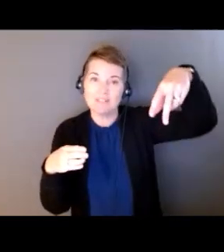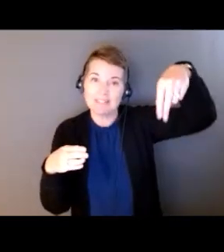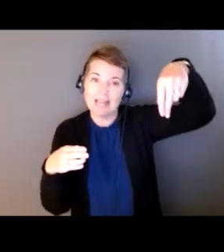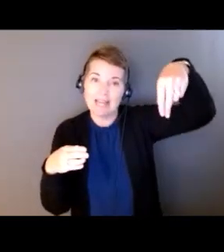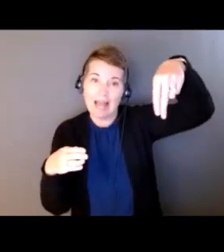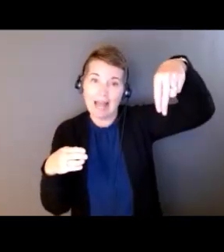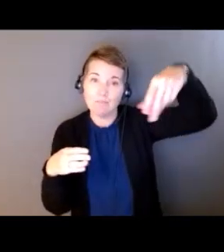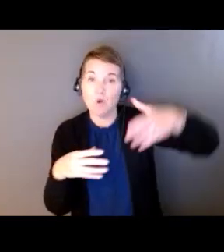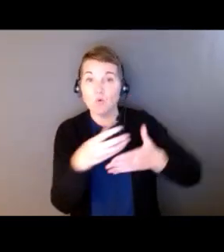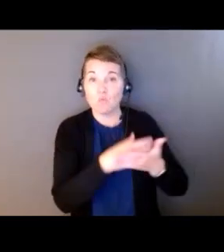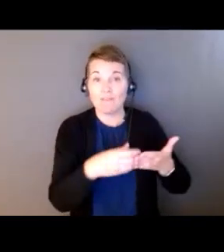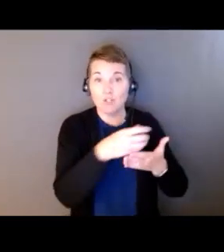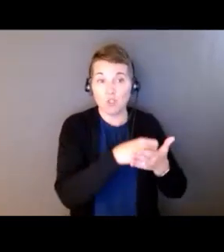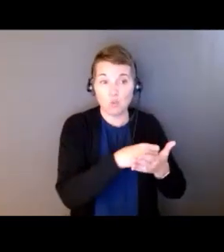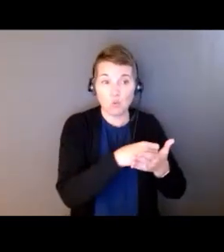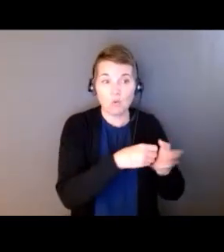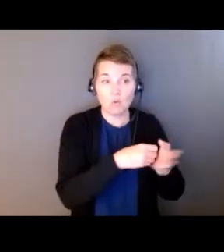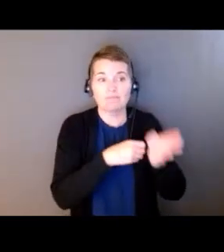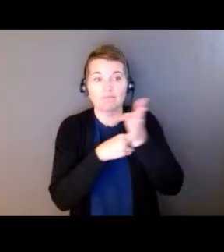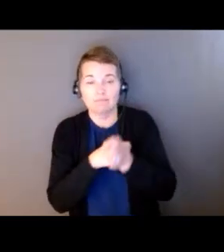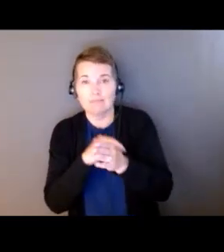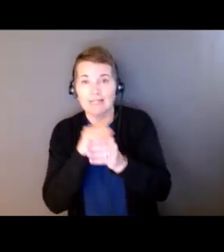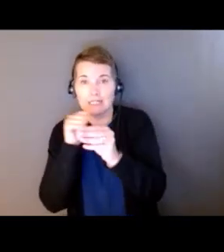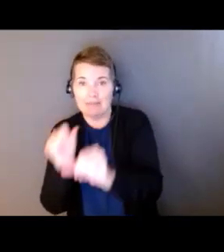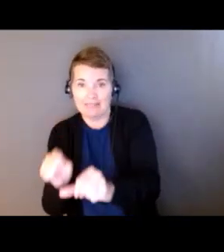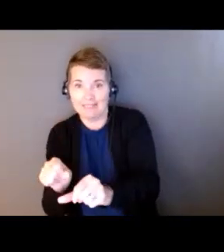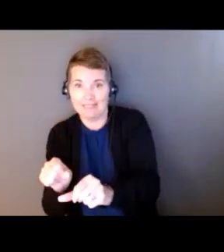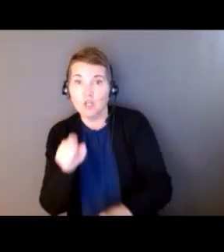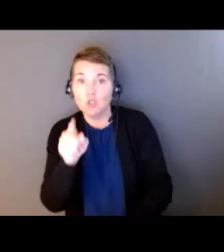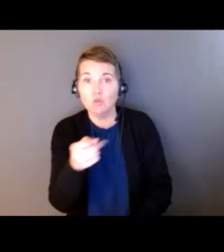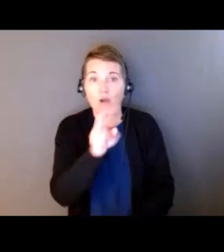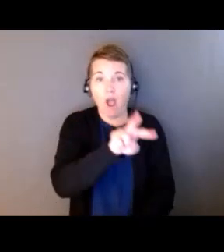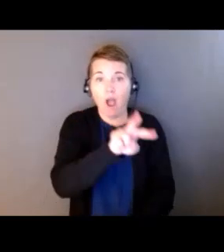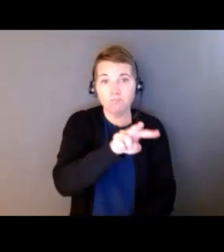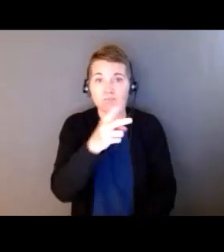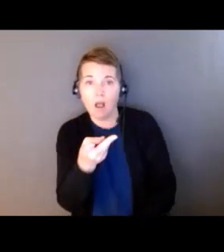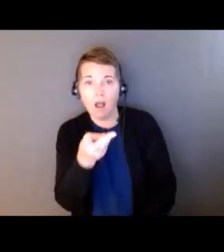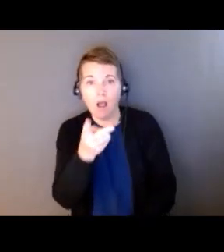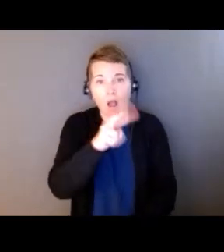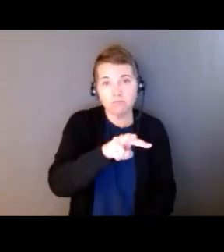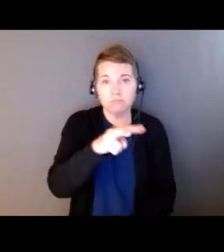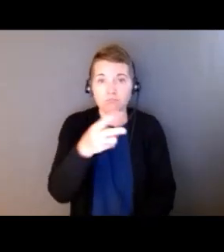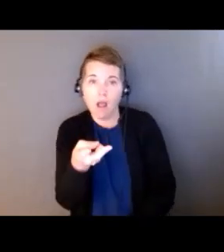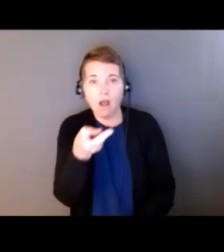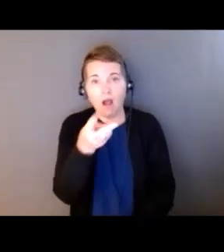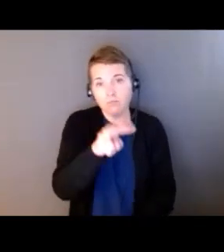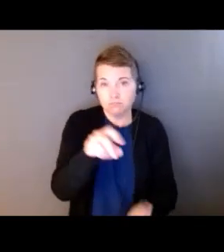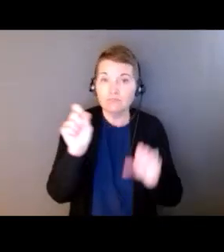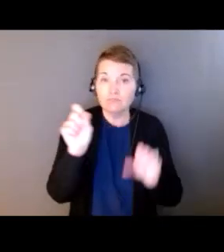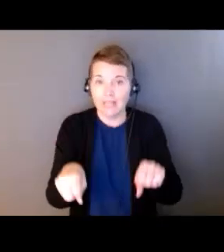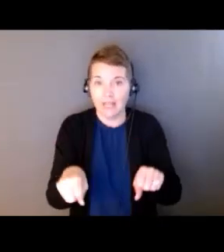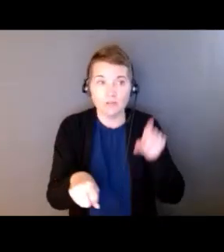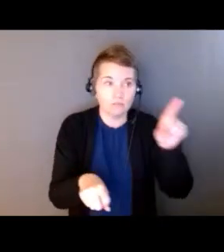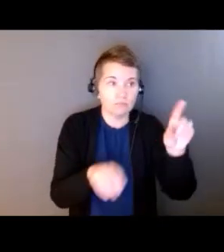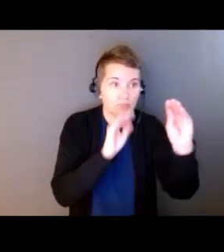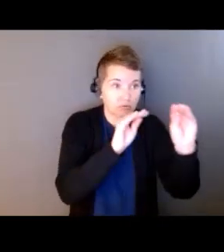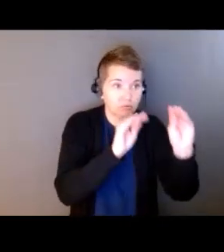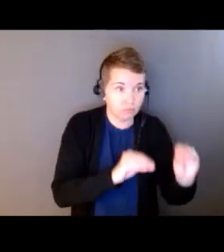So applicants will flip between each of those functions of this integrated budget to populate this form accordingly.